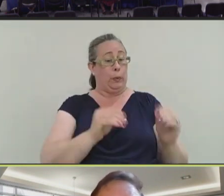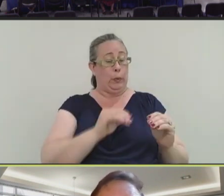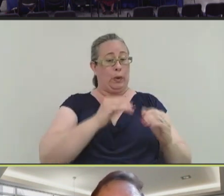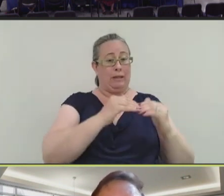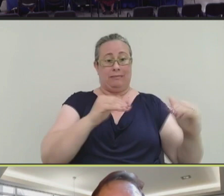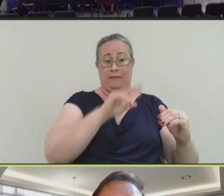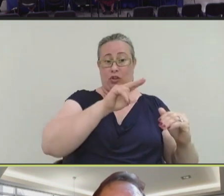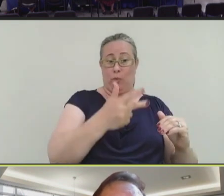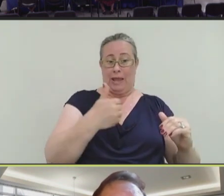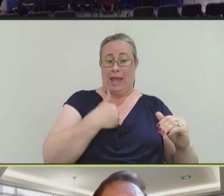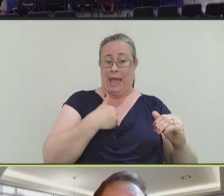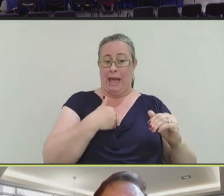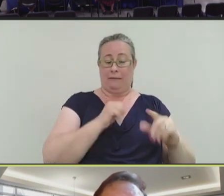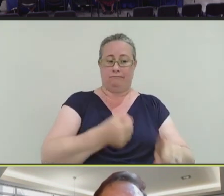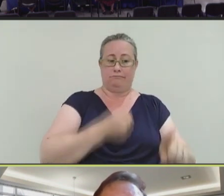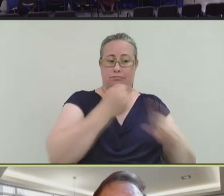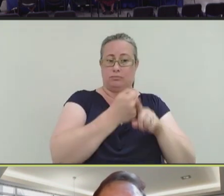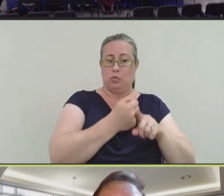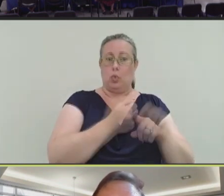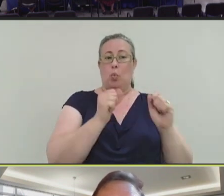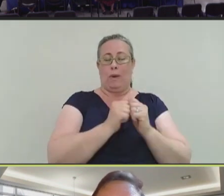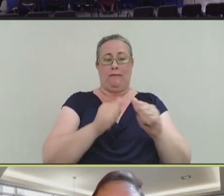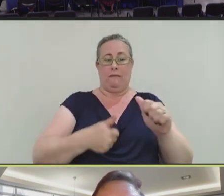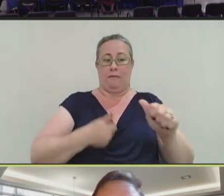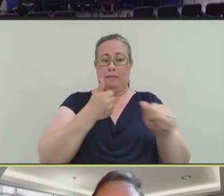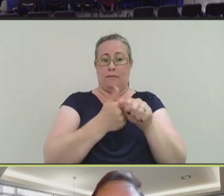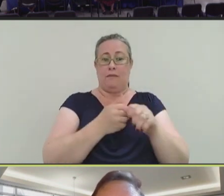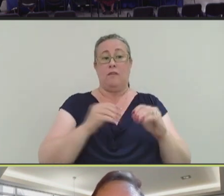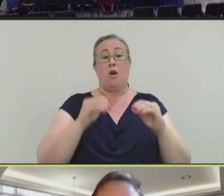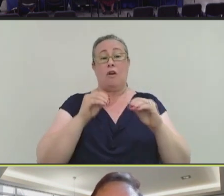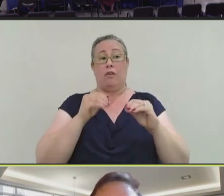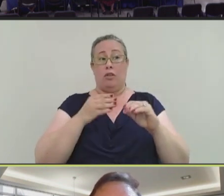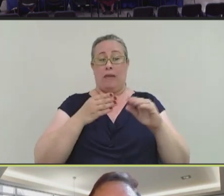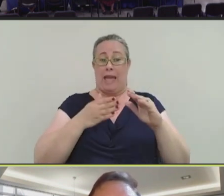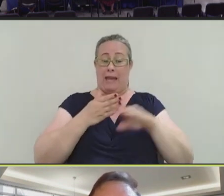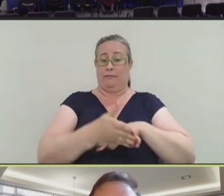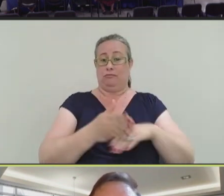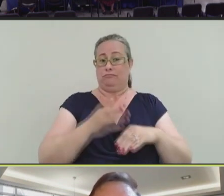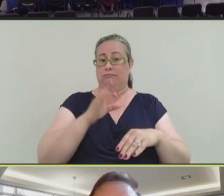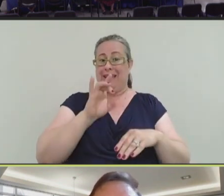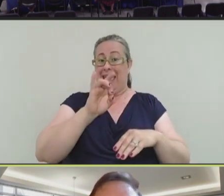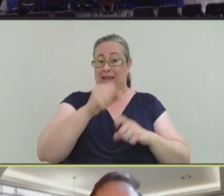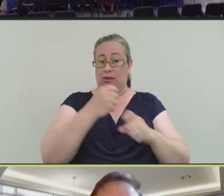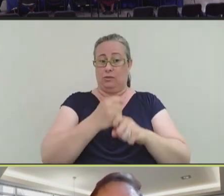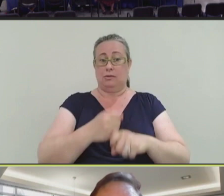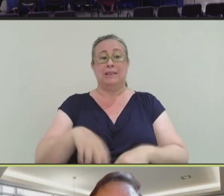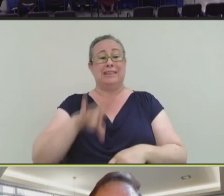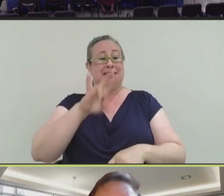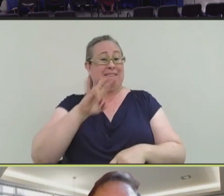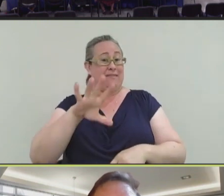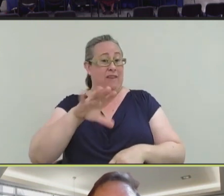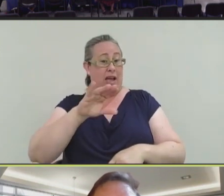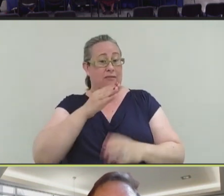relapse with a follow-up of over eight years. Seventy-five to 85 percent of the patients